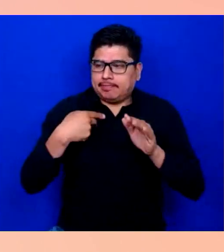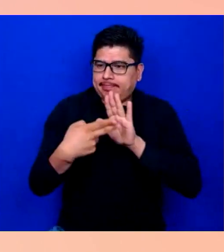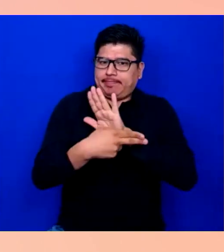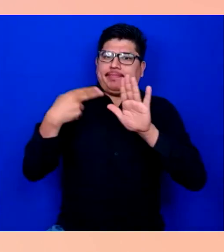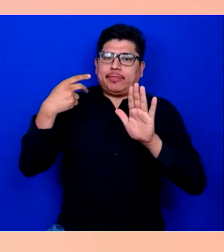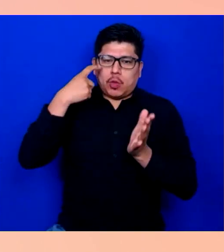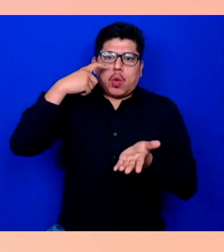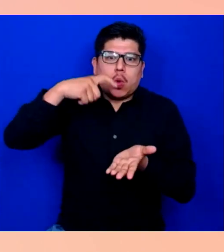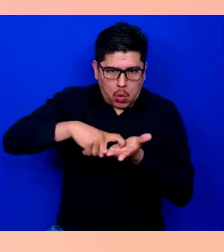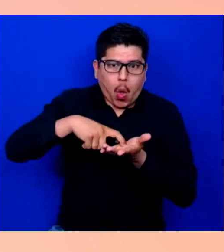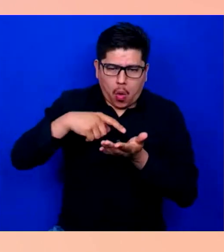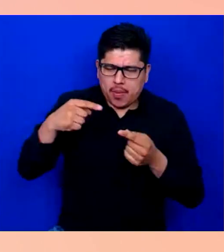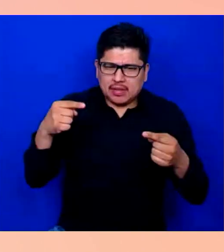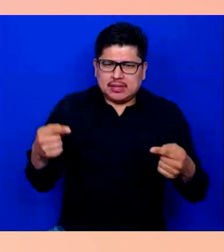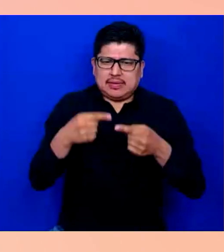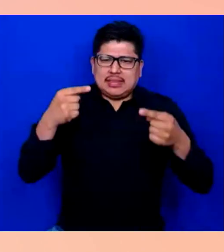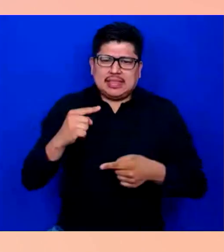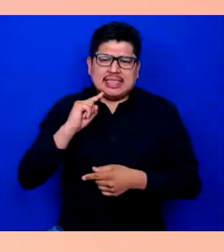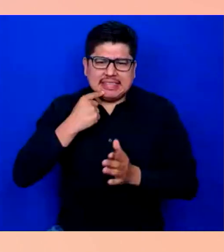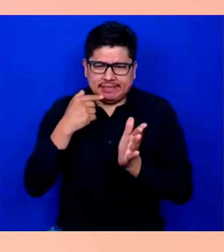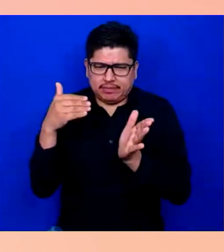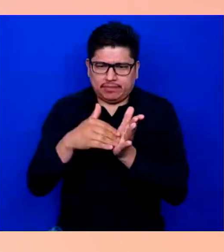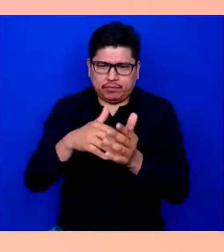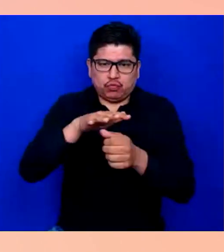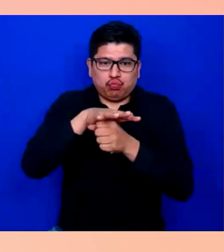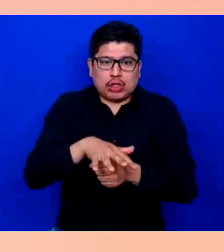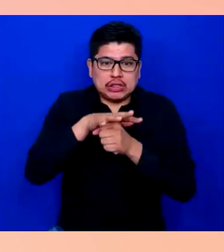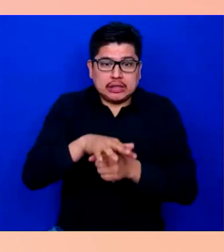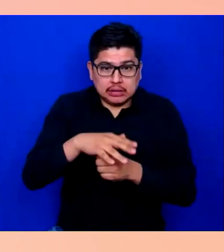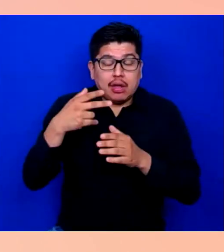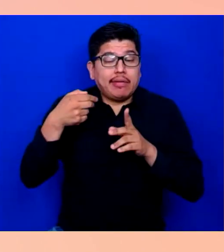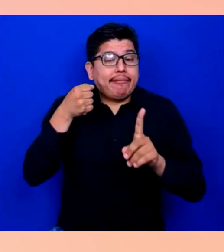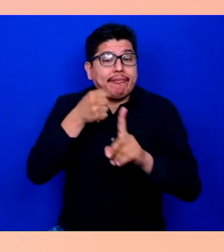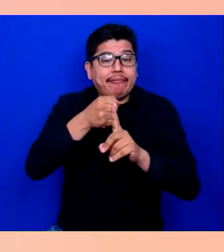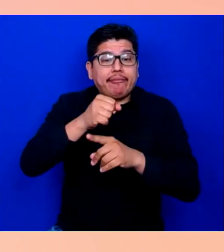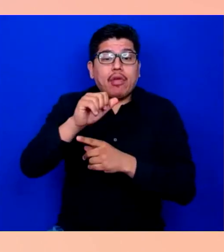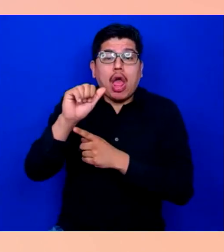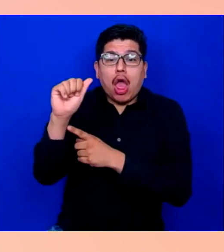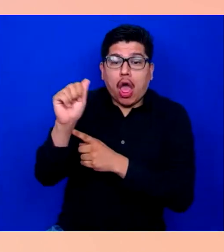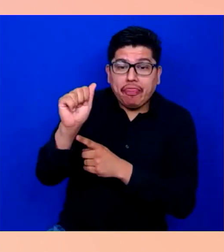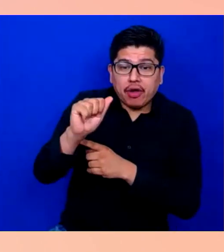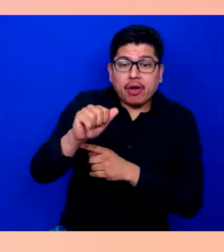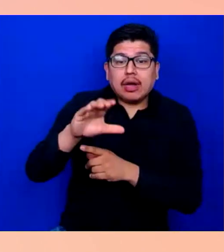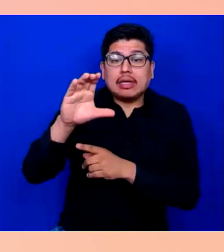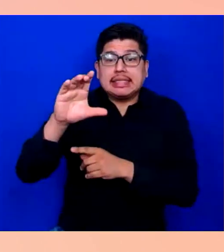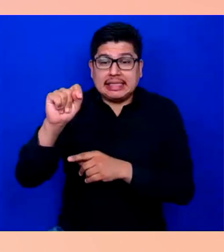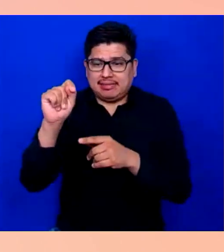and carpal tunnel in my left hand. Using a computer with my hand is painful,